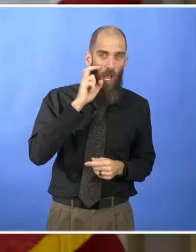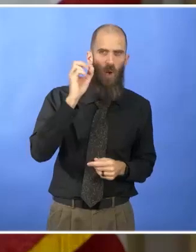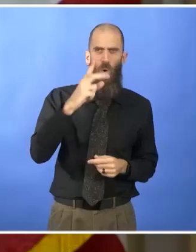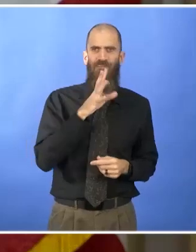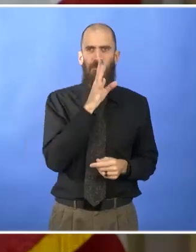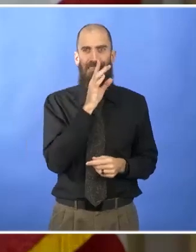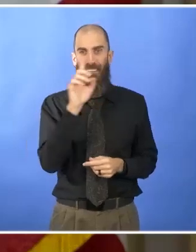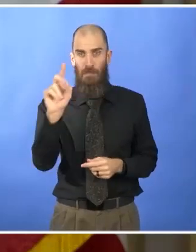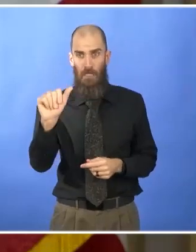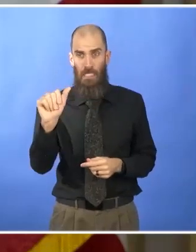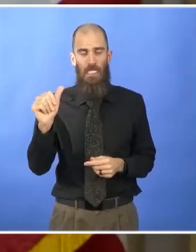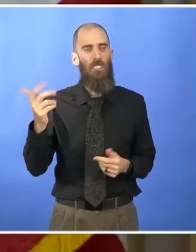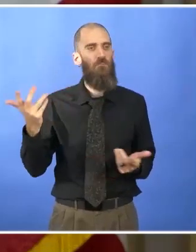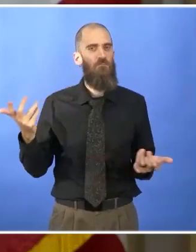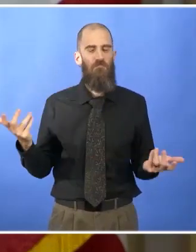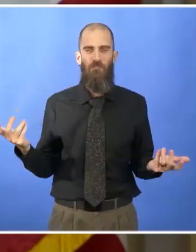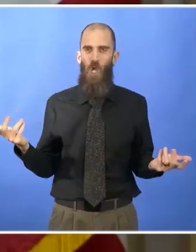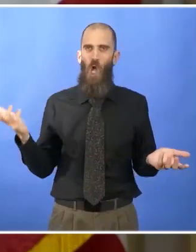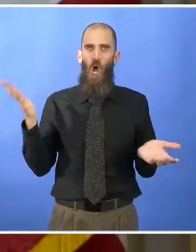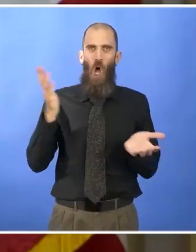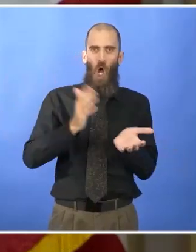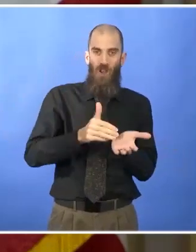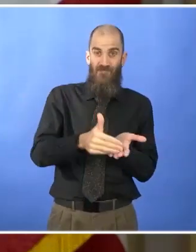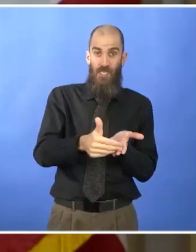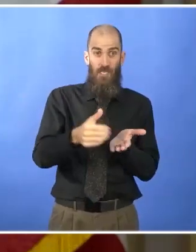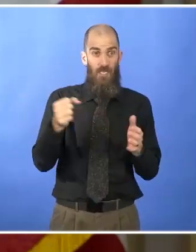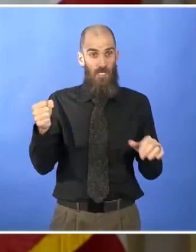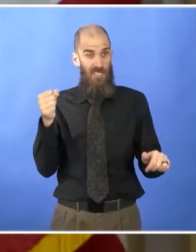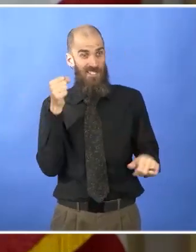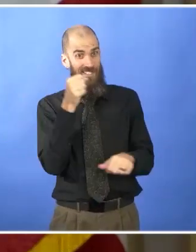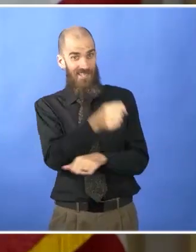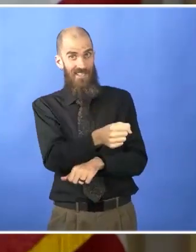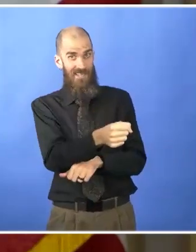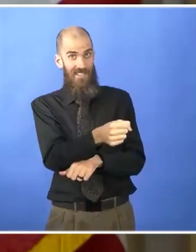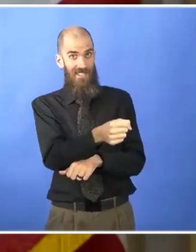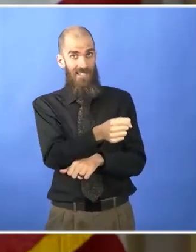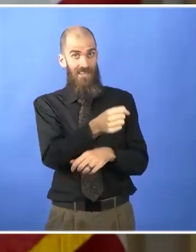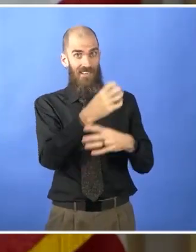HARD OF HEARING, DE AFBLIND, OR HAVE SPEECH